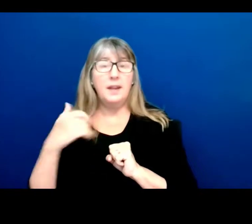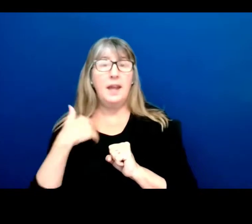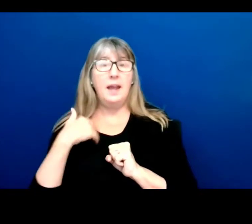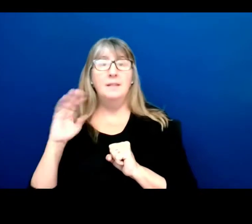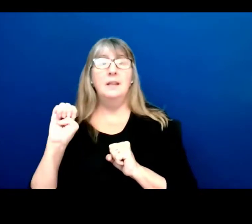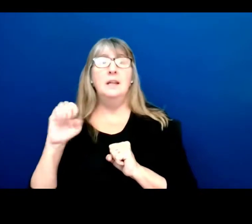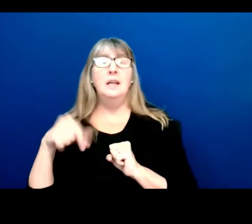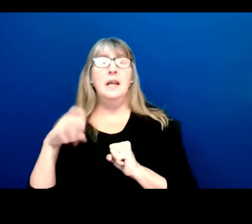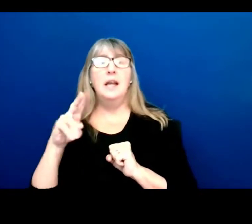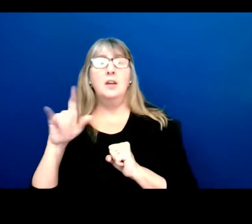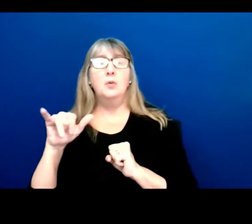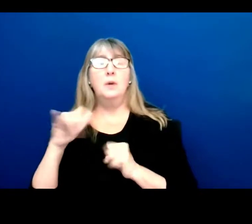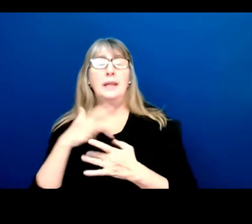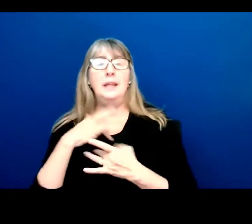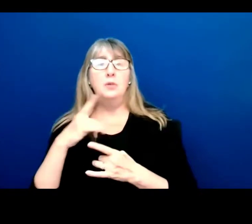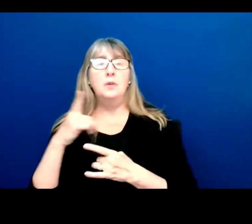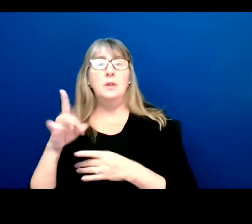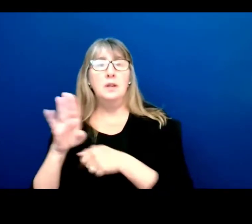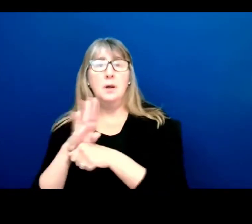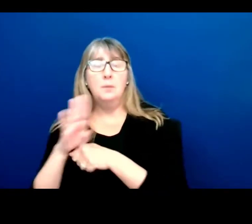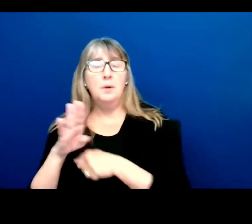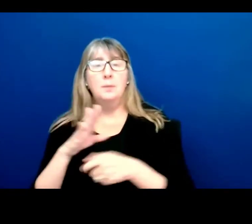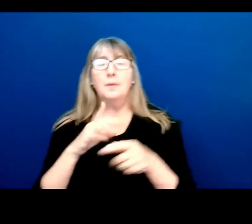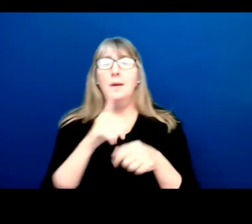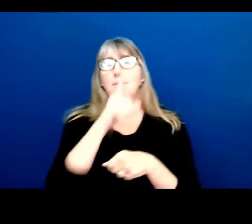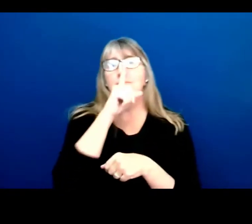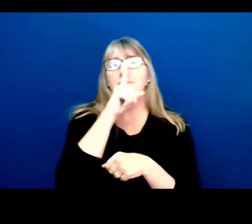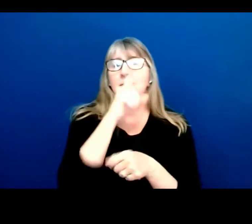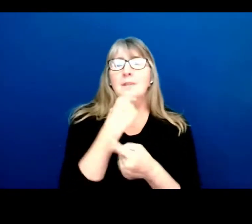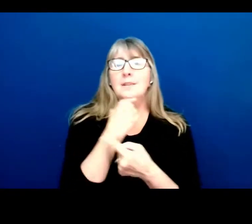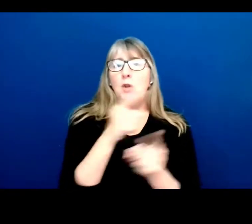but then they fail to disclose that to the Institution.